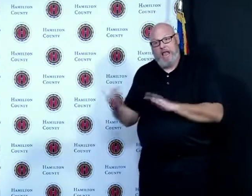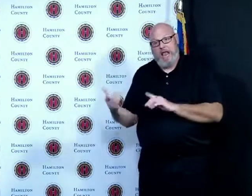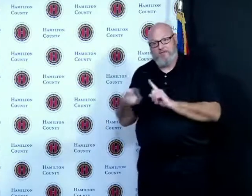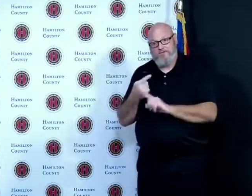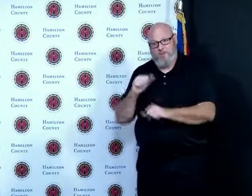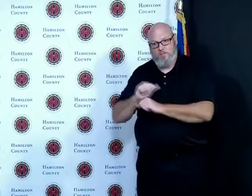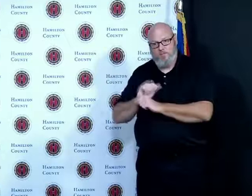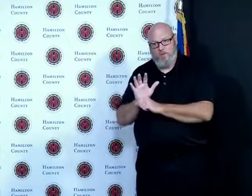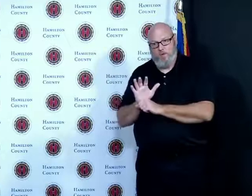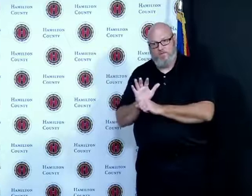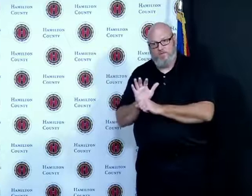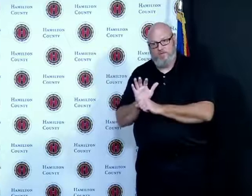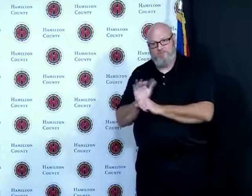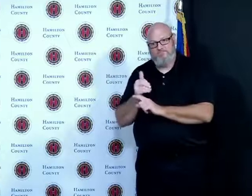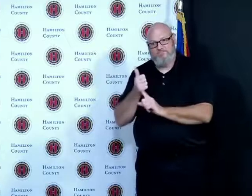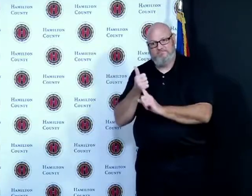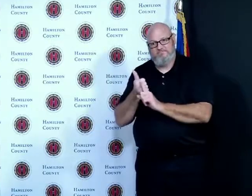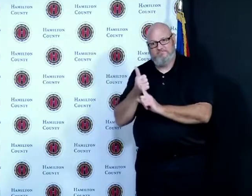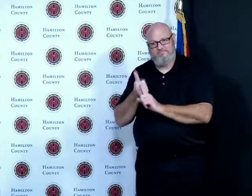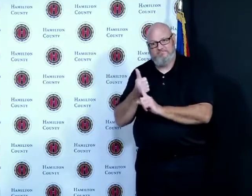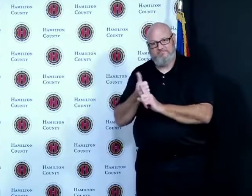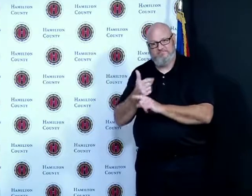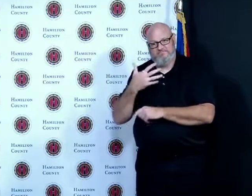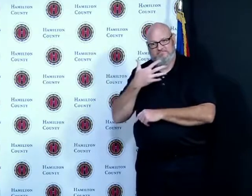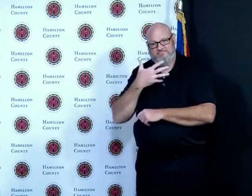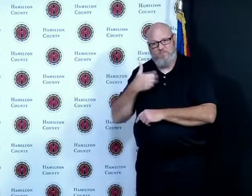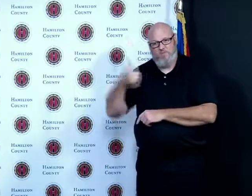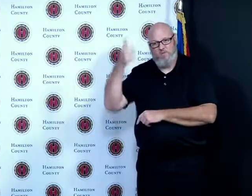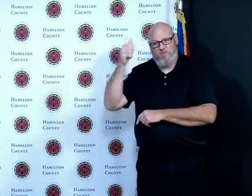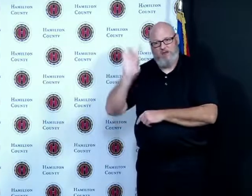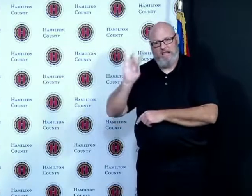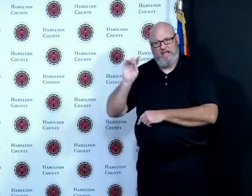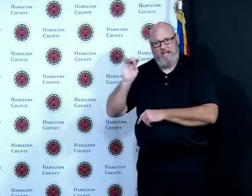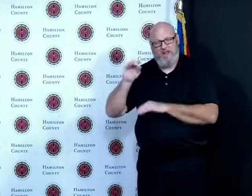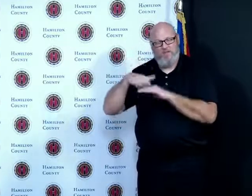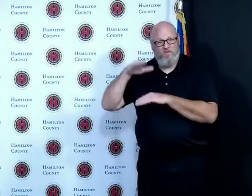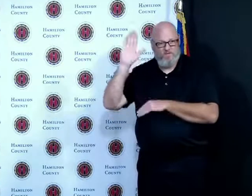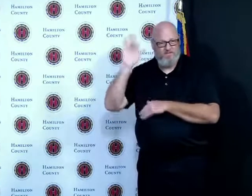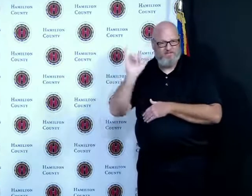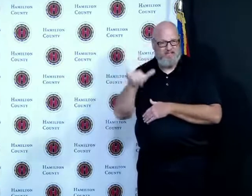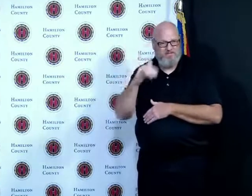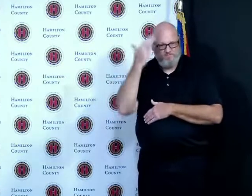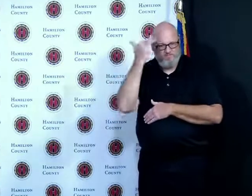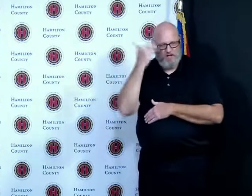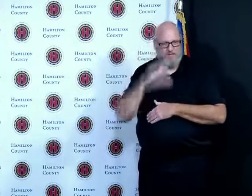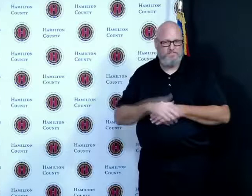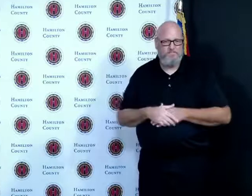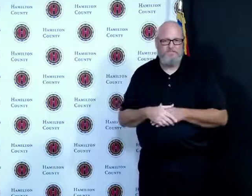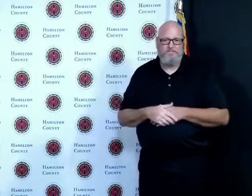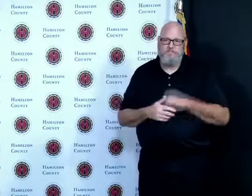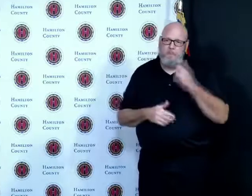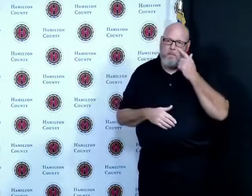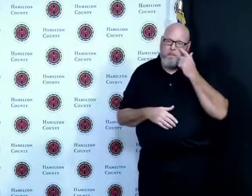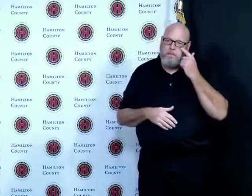so that informs the decision about who should be eligible for the vaccine the teacher piece